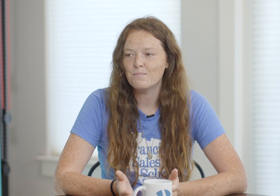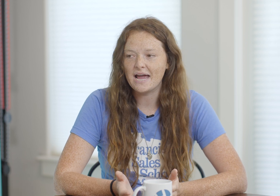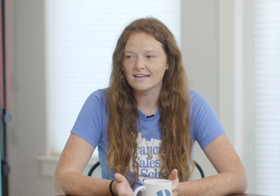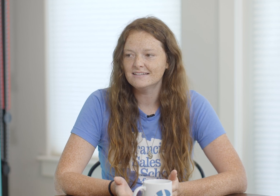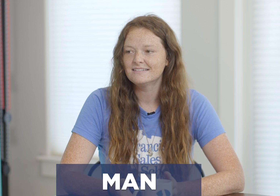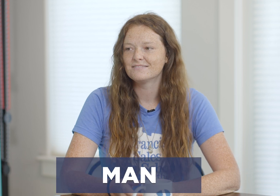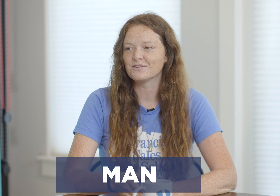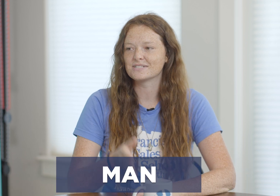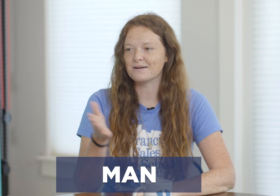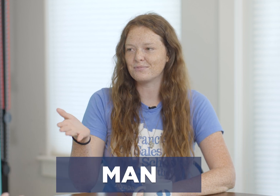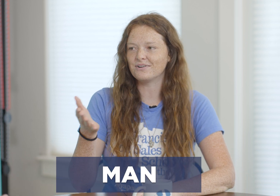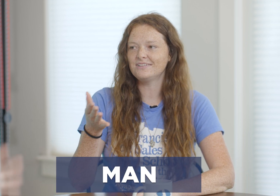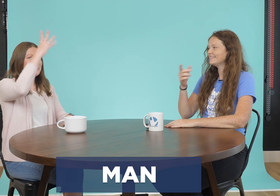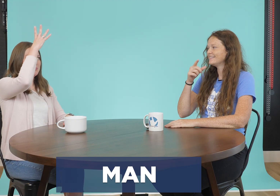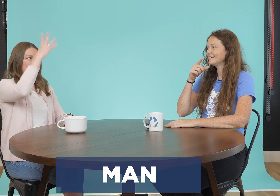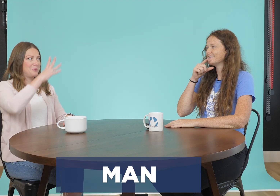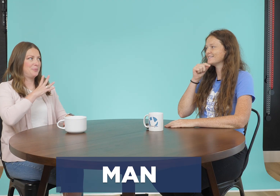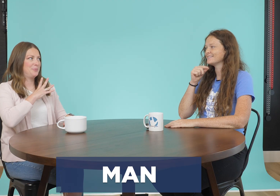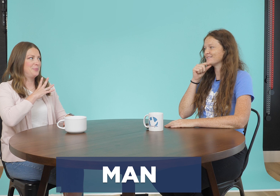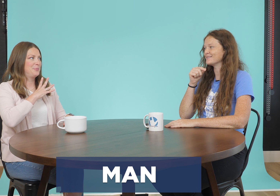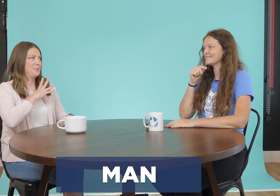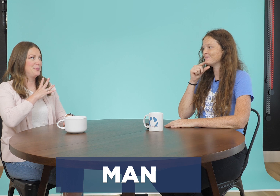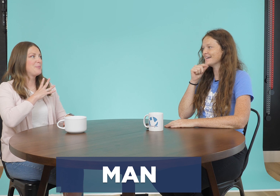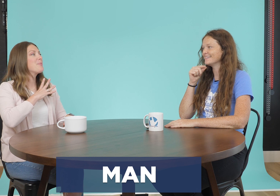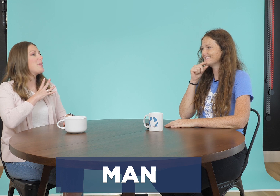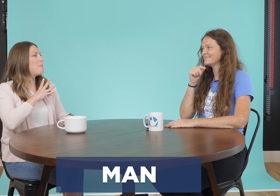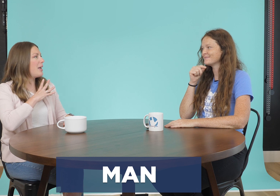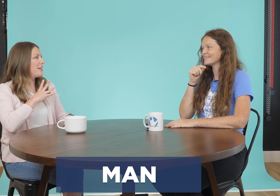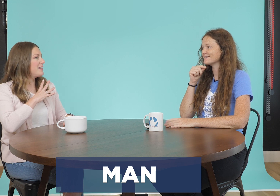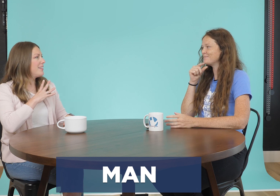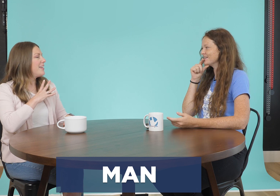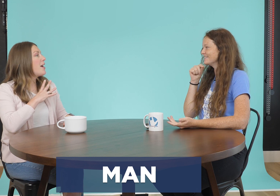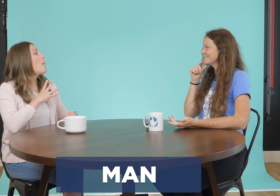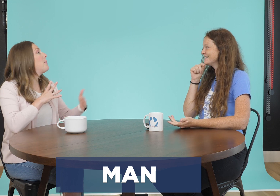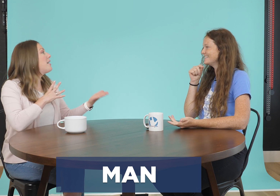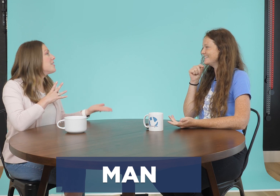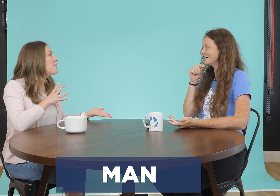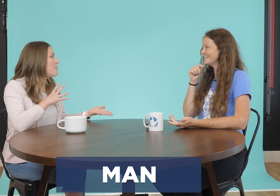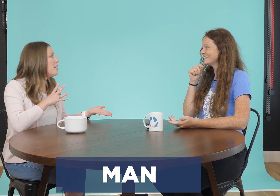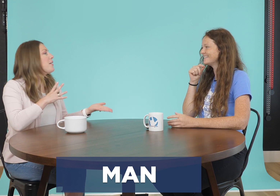man, for example, so this is man man's of the beard because of the beard.